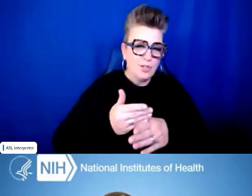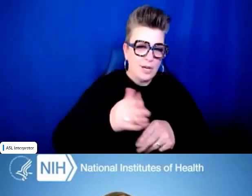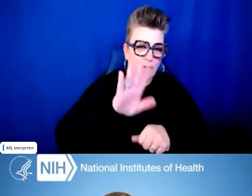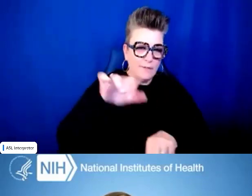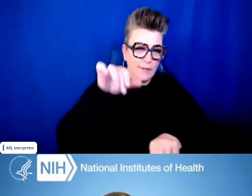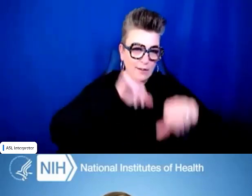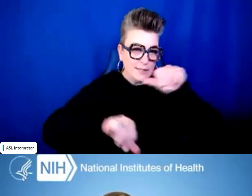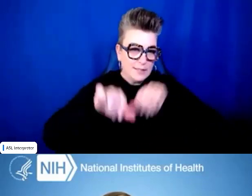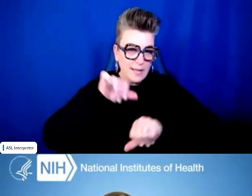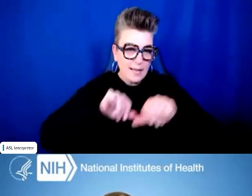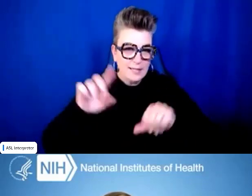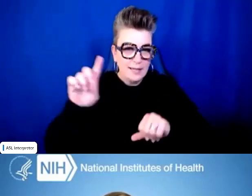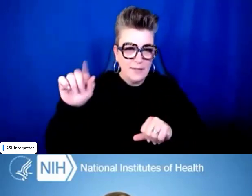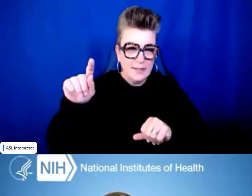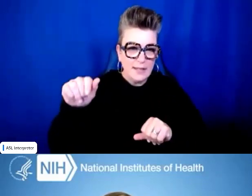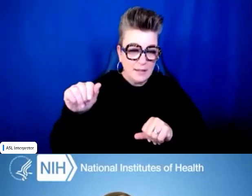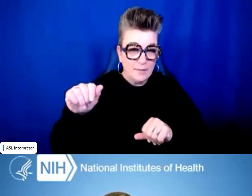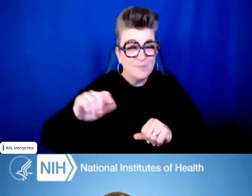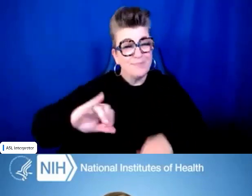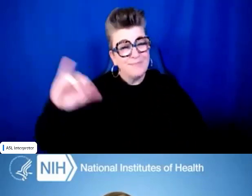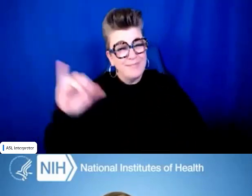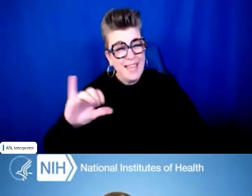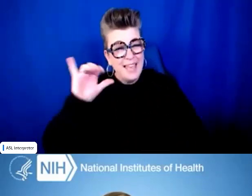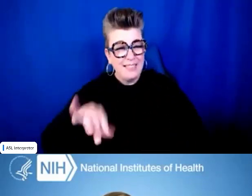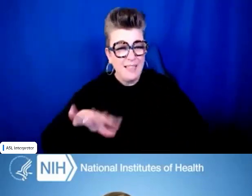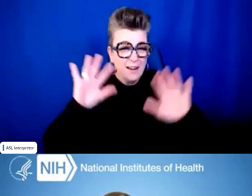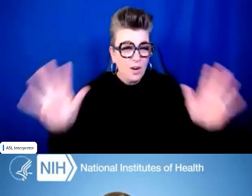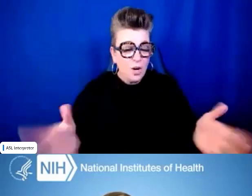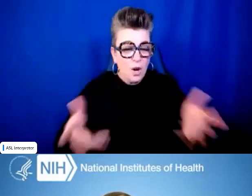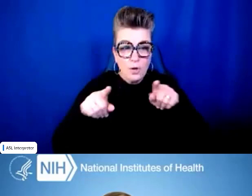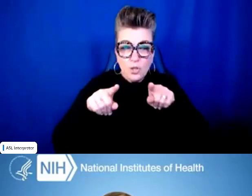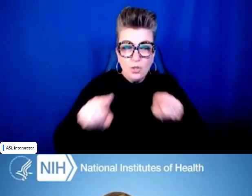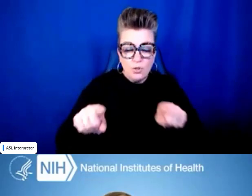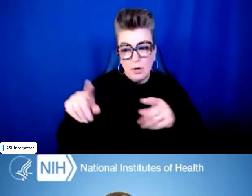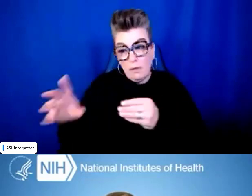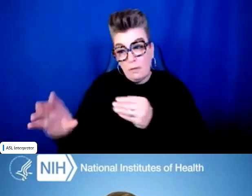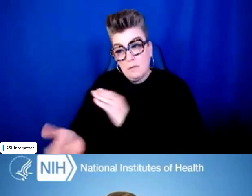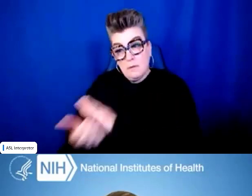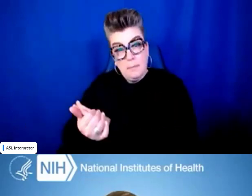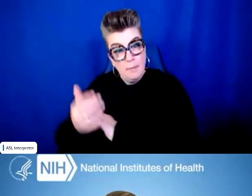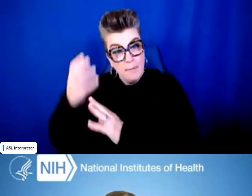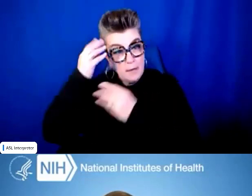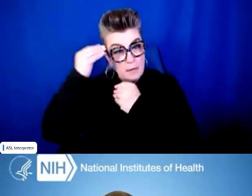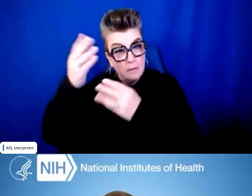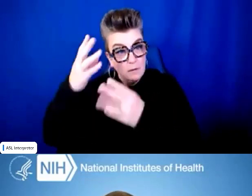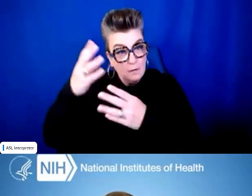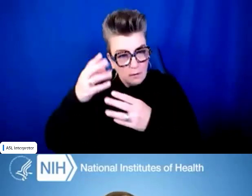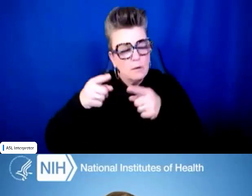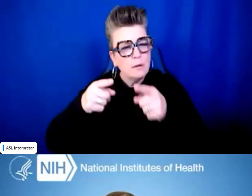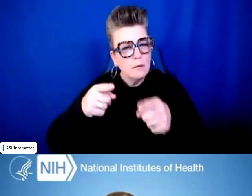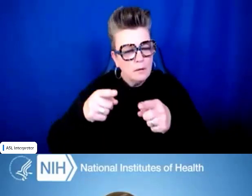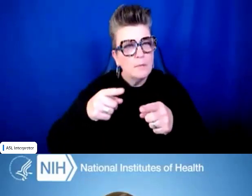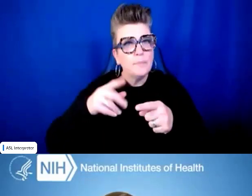and also really encourages, you know, in the supplemental information that we were discussing earlier, that institutions really should actually develop